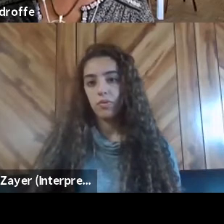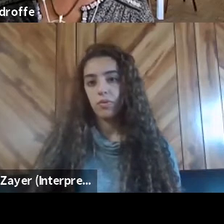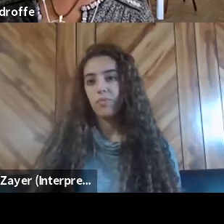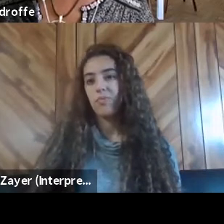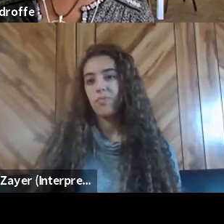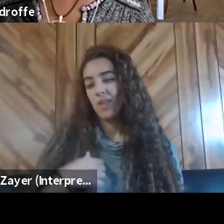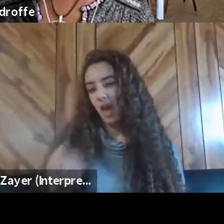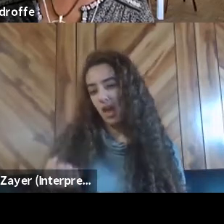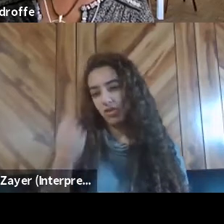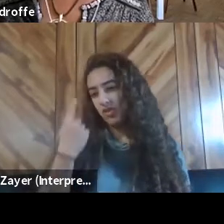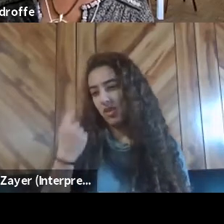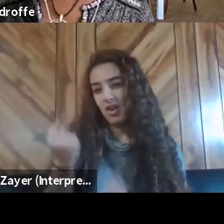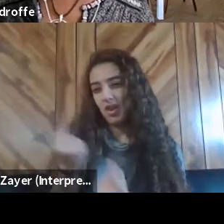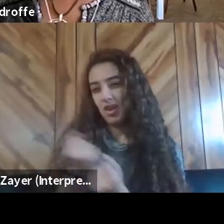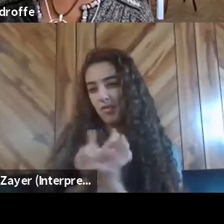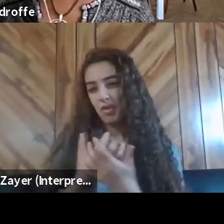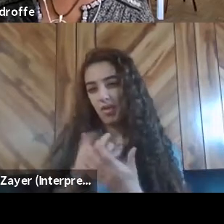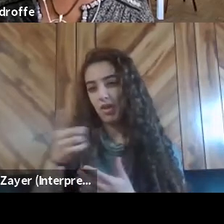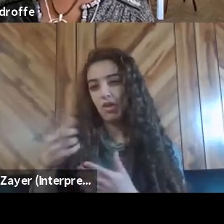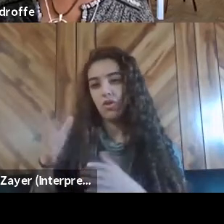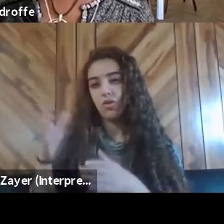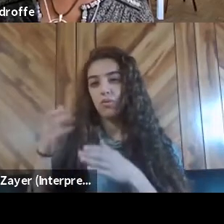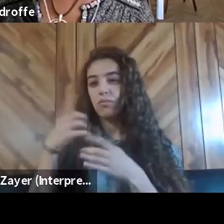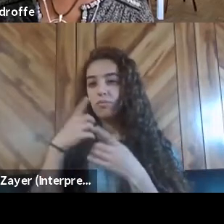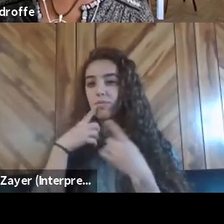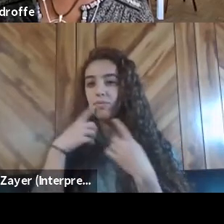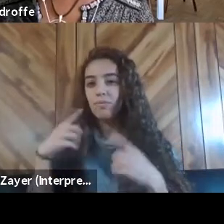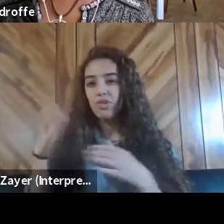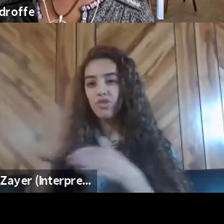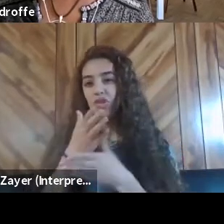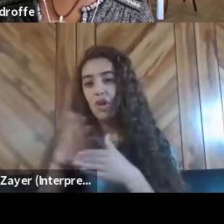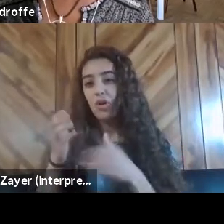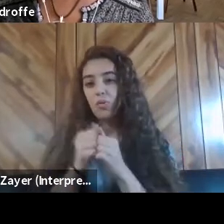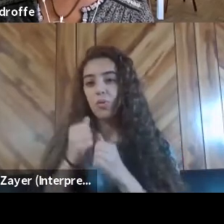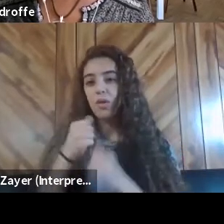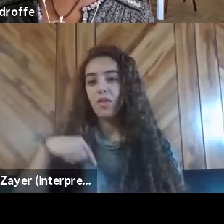everything, and I thank you for that so much. You're welcome. So